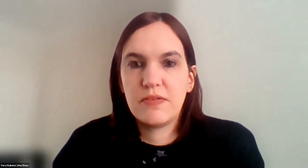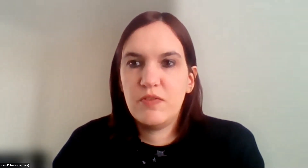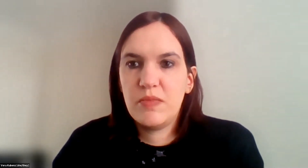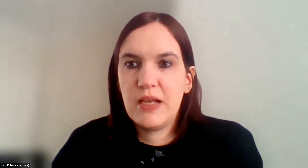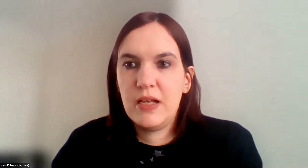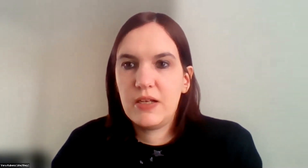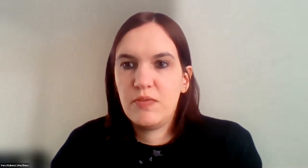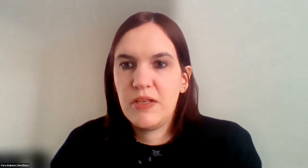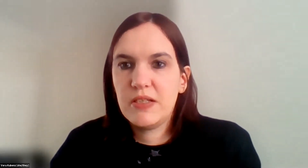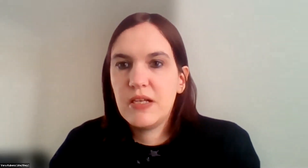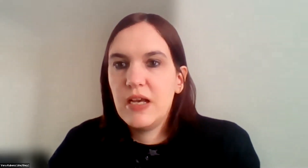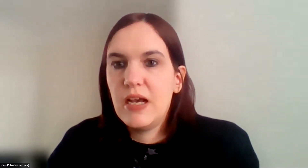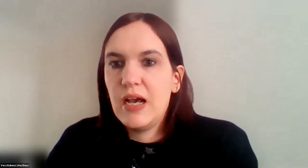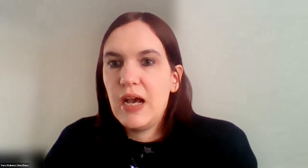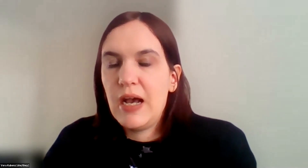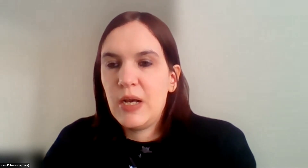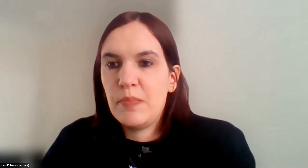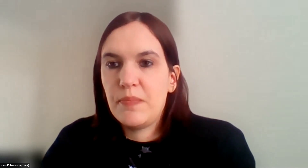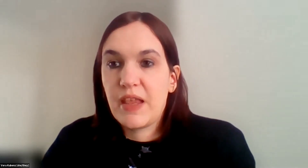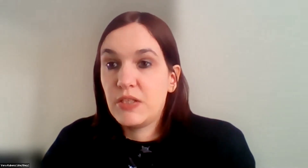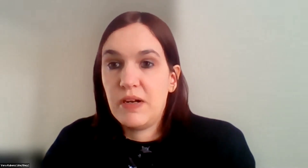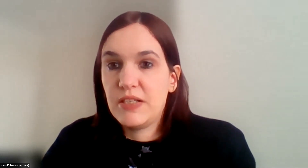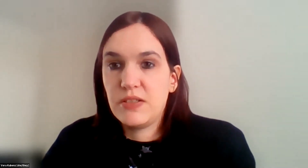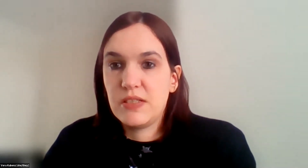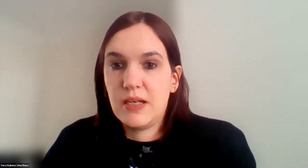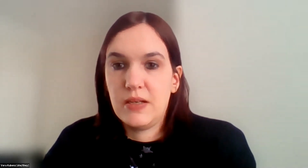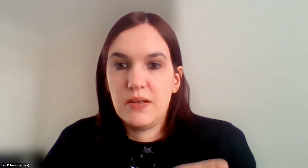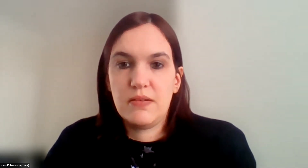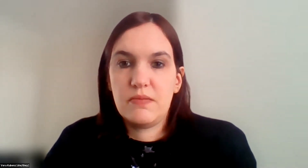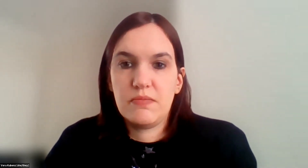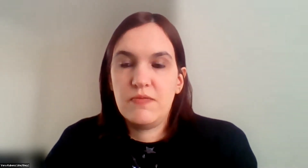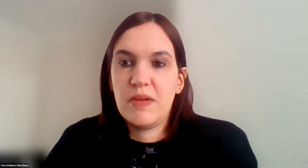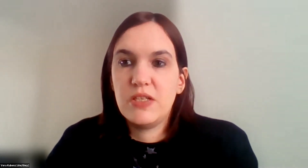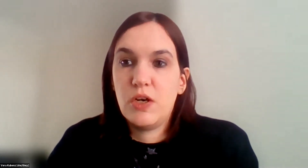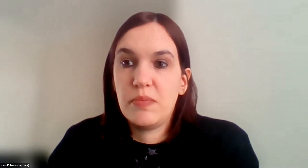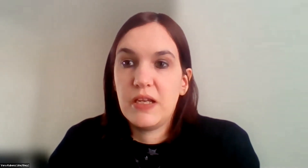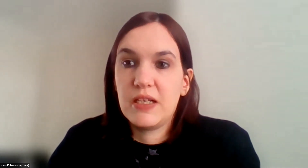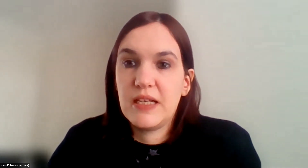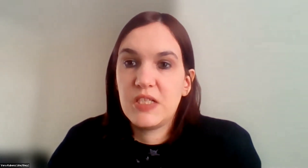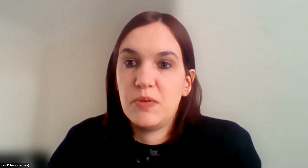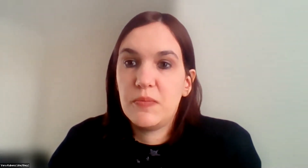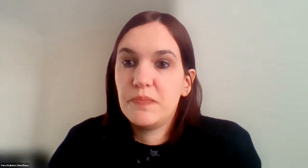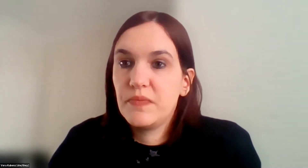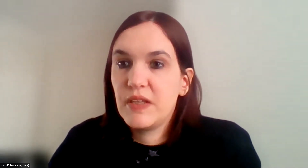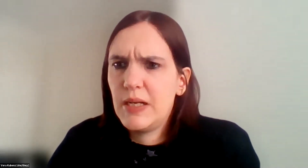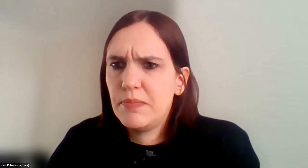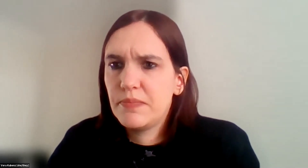of governments, as well as just information not being accessible. Moving